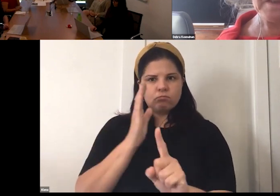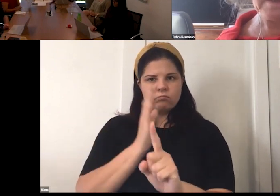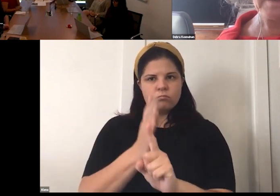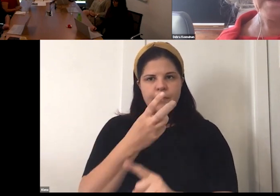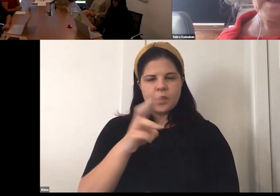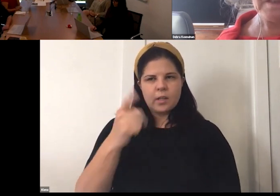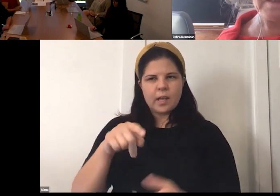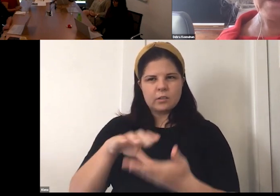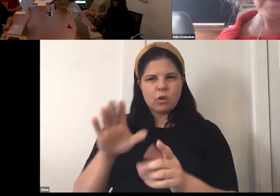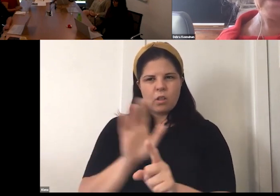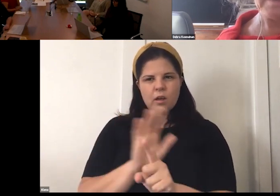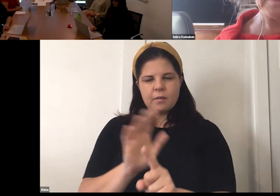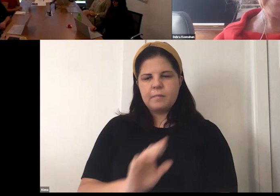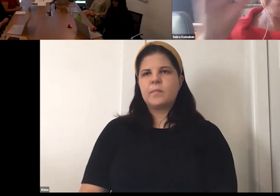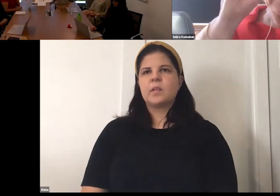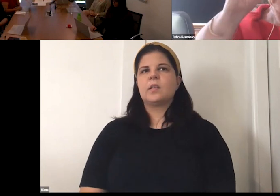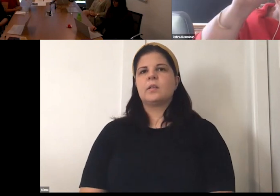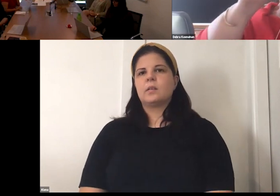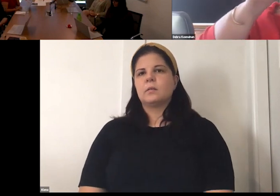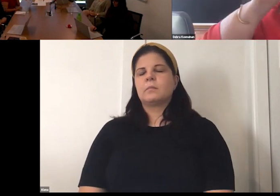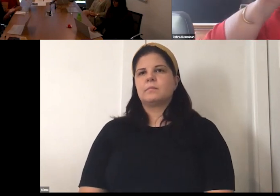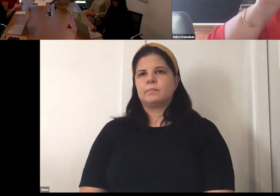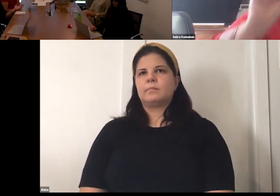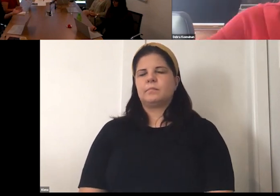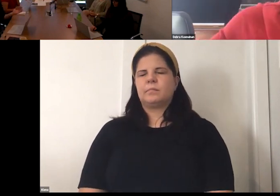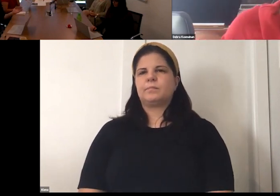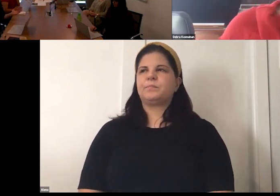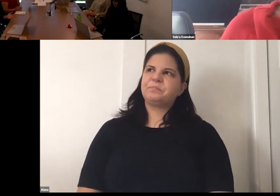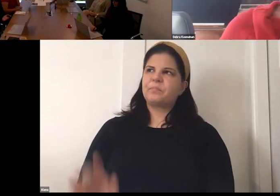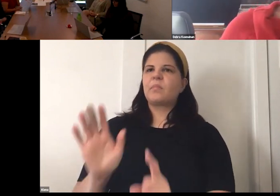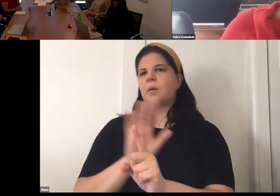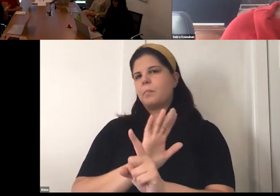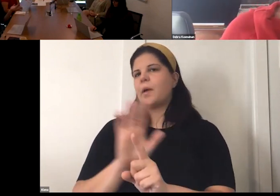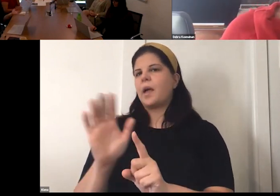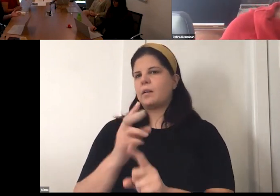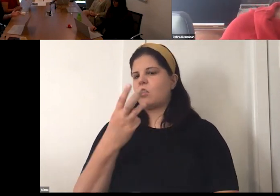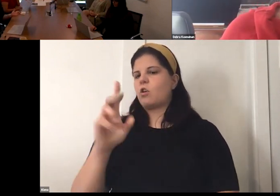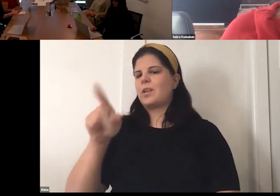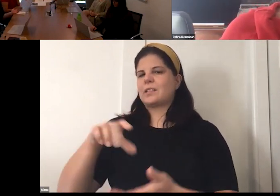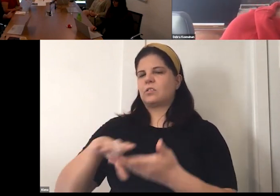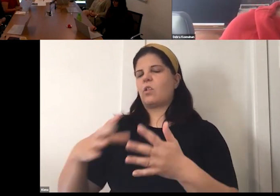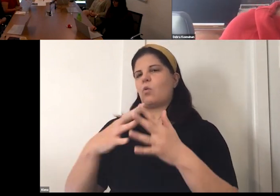Yeah, it's something that has about $30,000 worth to you.